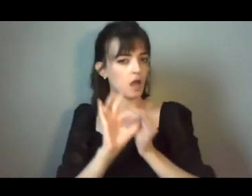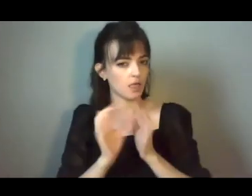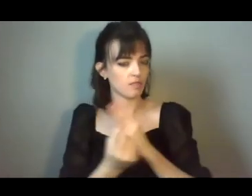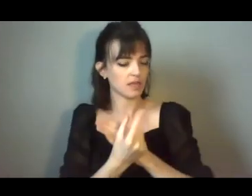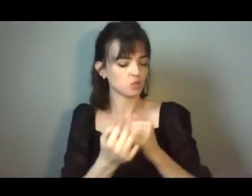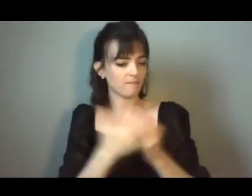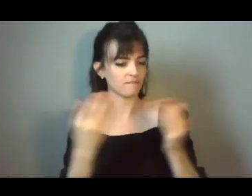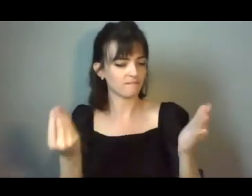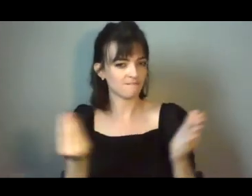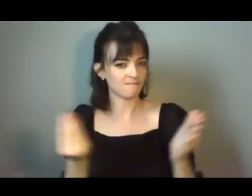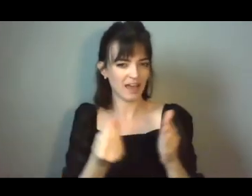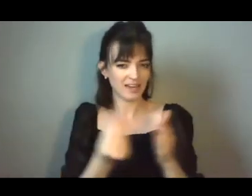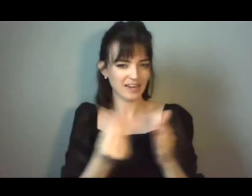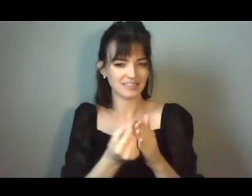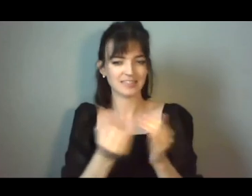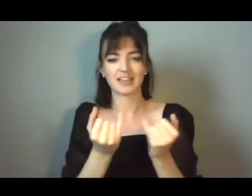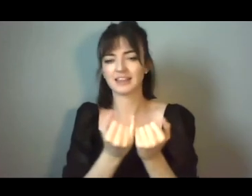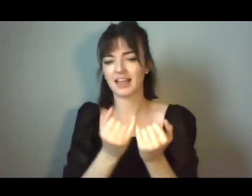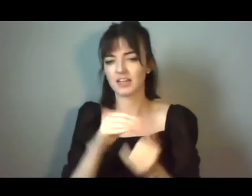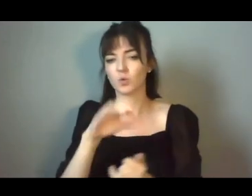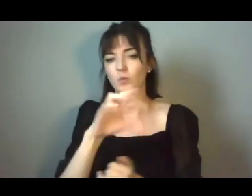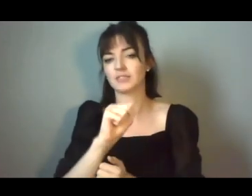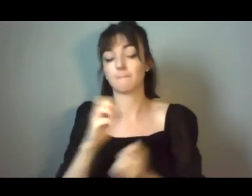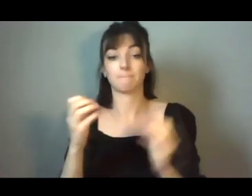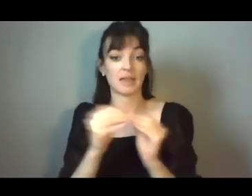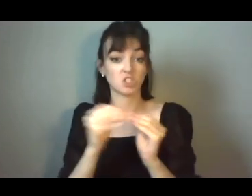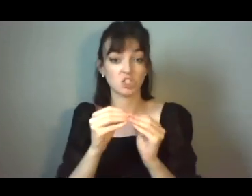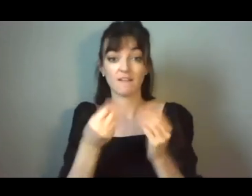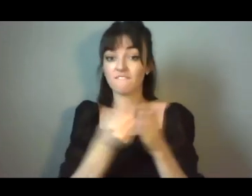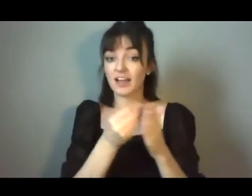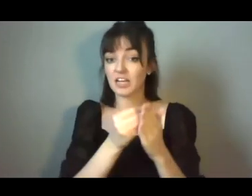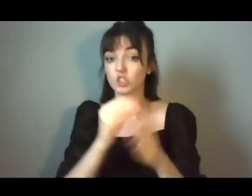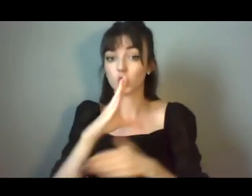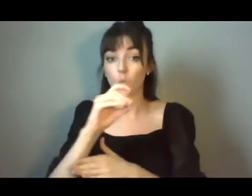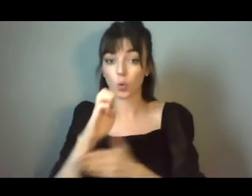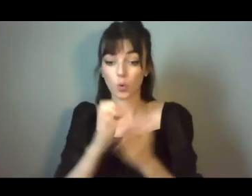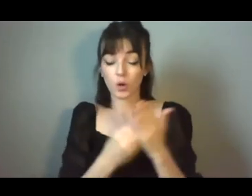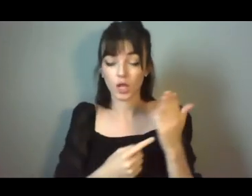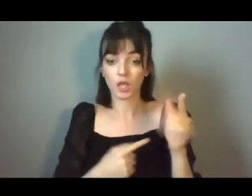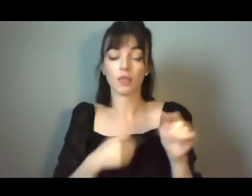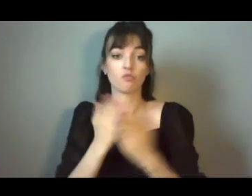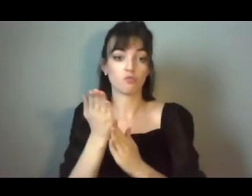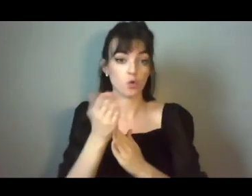Bernice has mentioned the financial codes again drafted through the National Disability Authority,